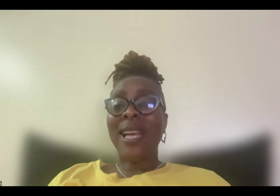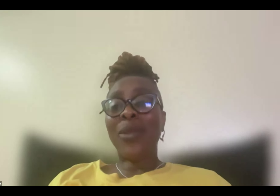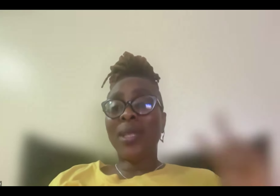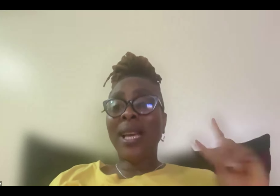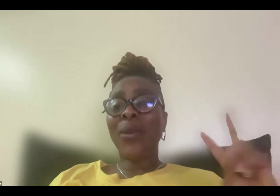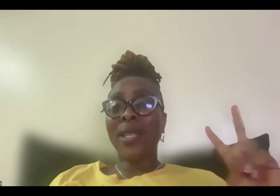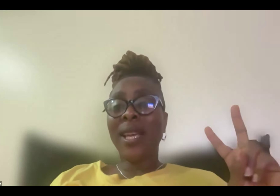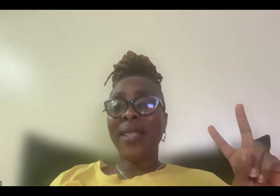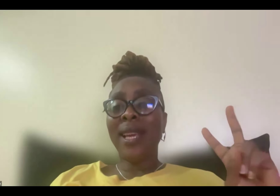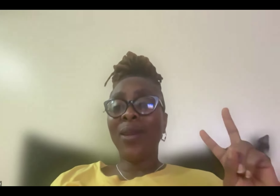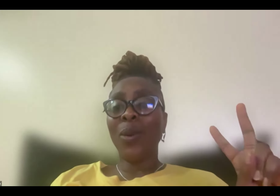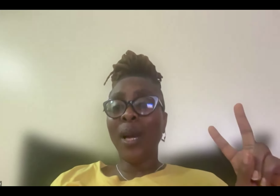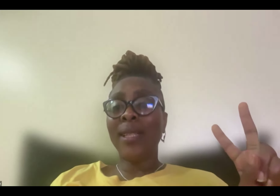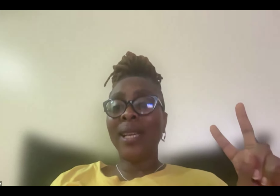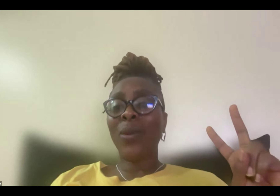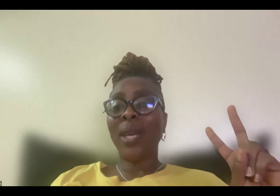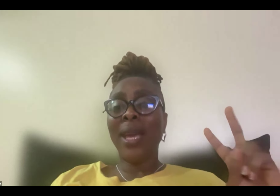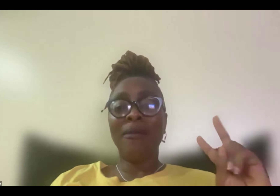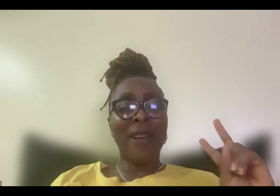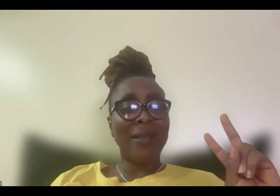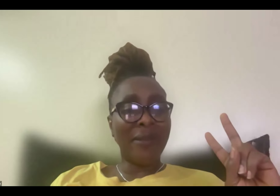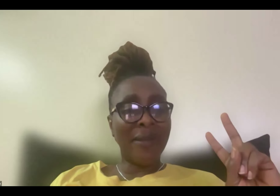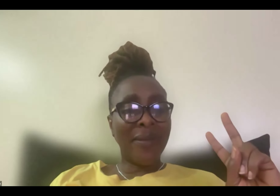sola bakre: There are 2 technos here, Techno and Techno, km, 5.